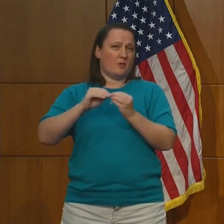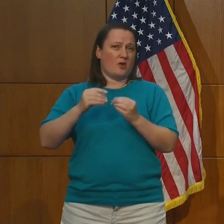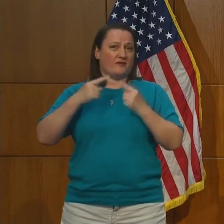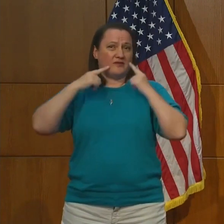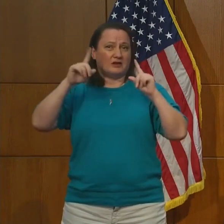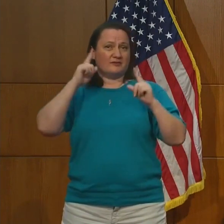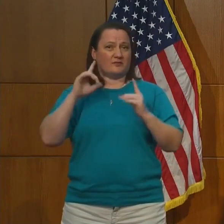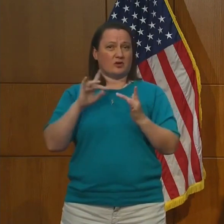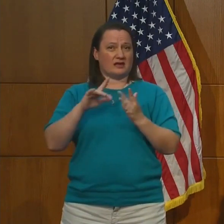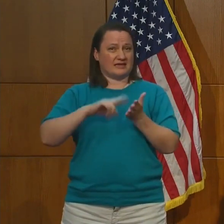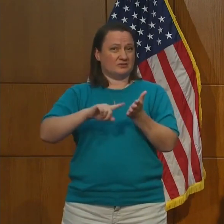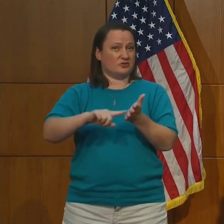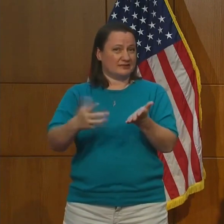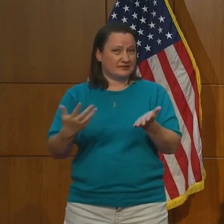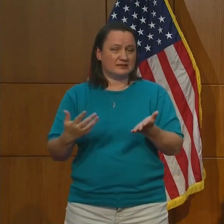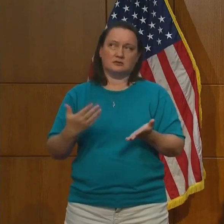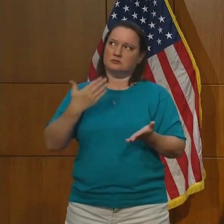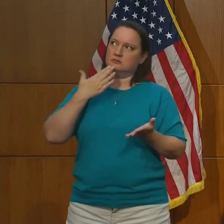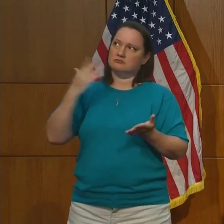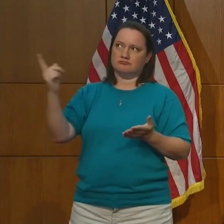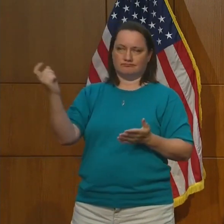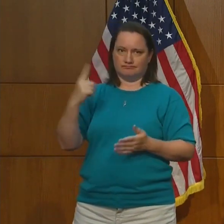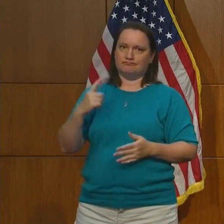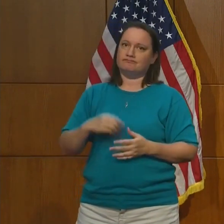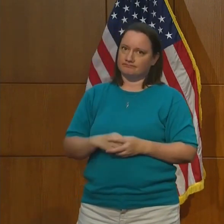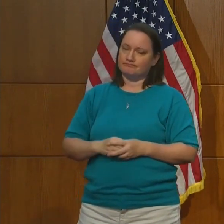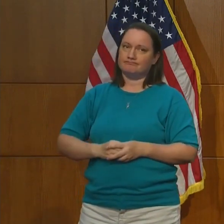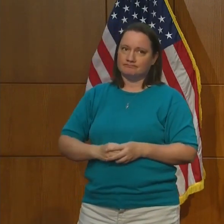IF IN THE STATE CAN DO TO USE